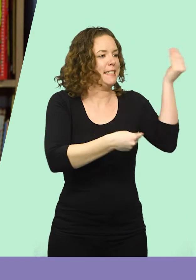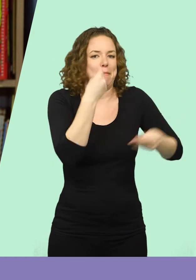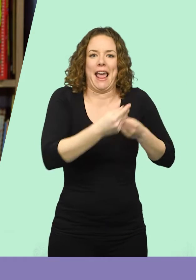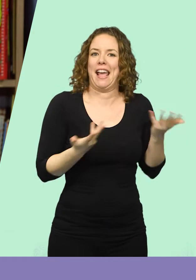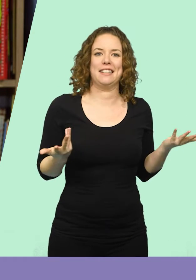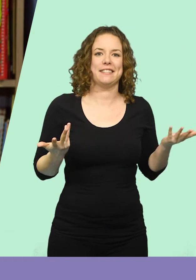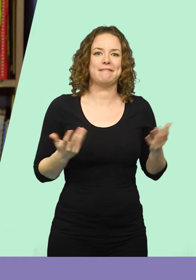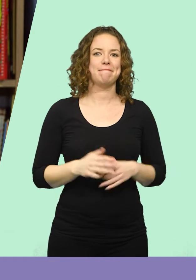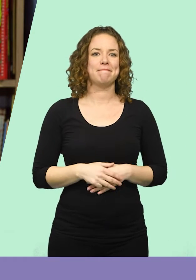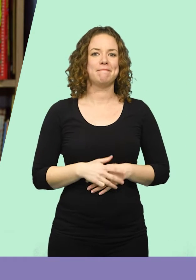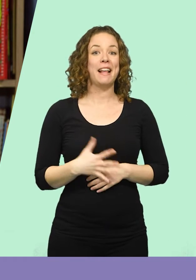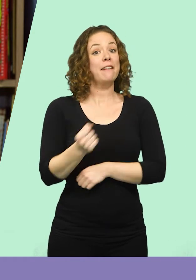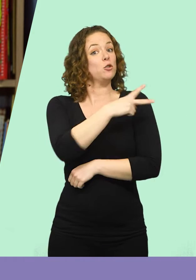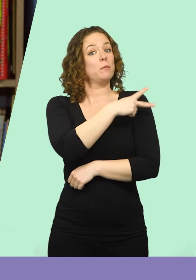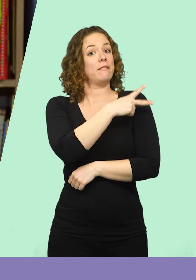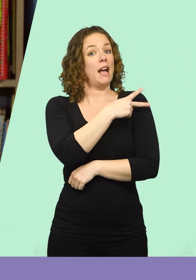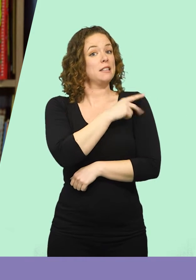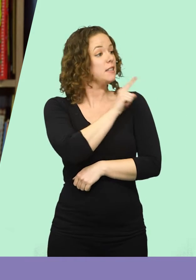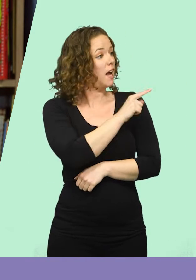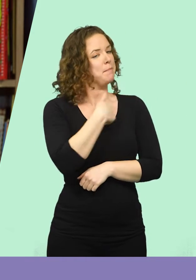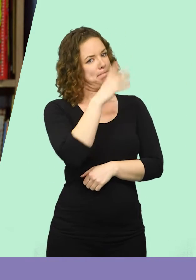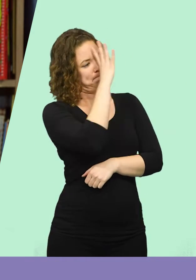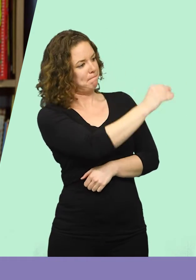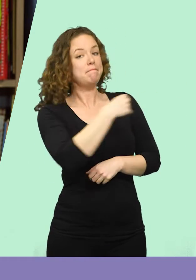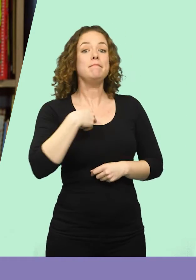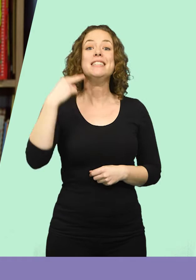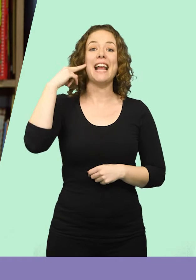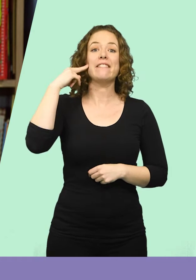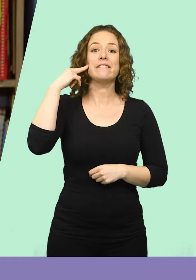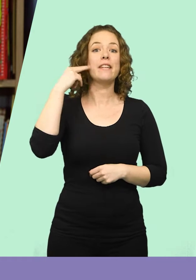I had a supervisor and I made them aware, and they would be in the kitchen